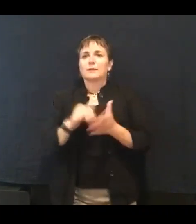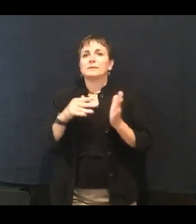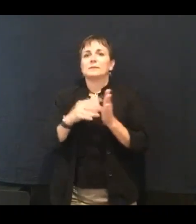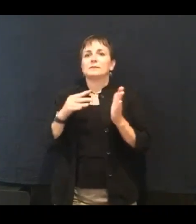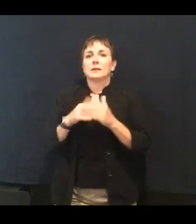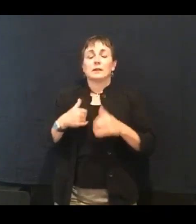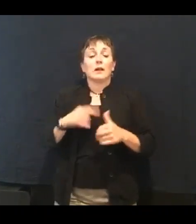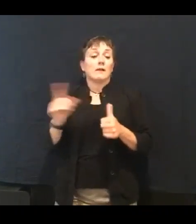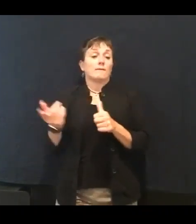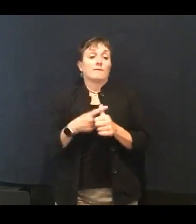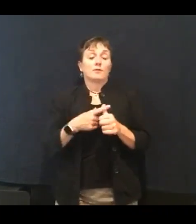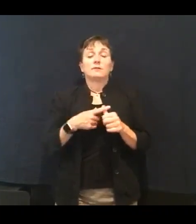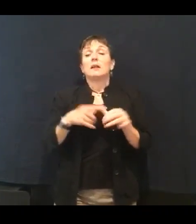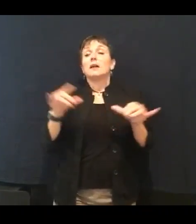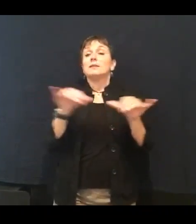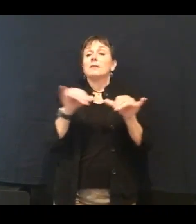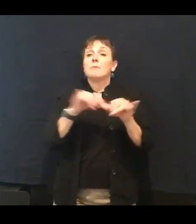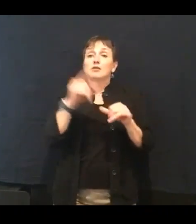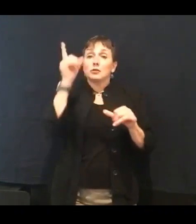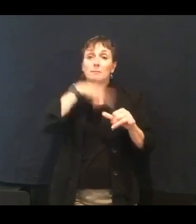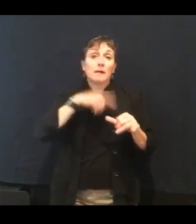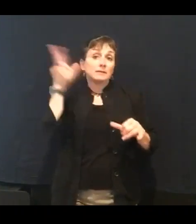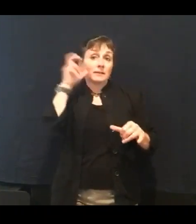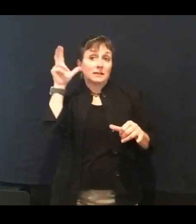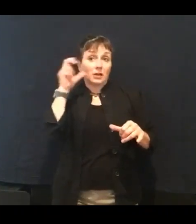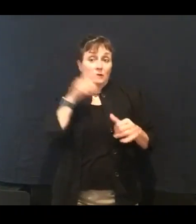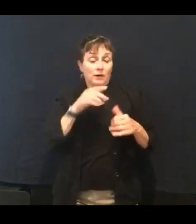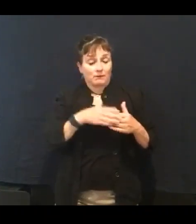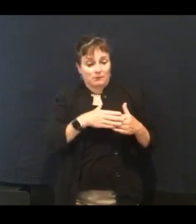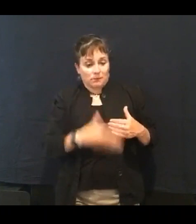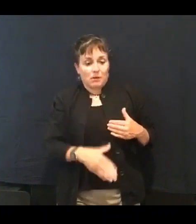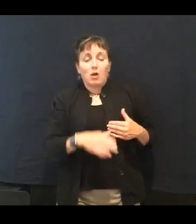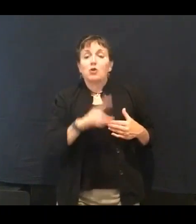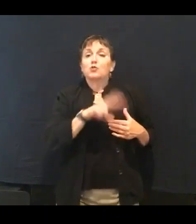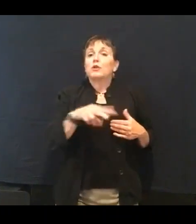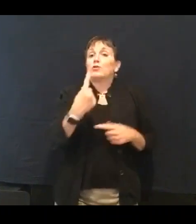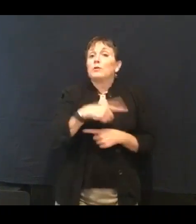hearing at postnatal days 22 before drug administration, 46